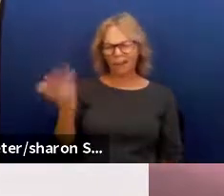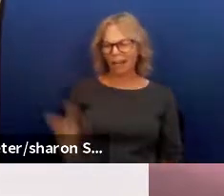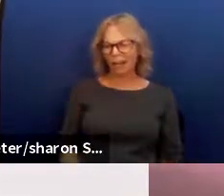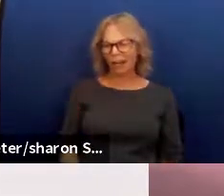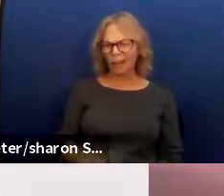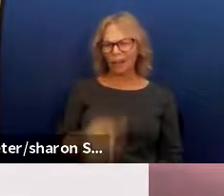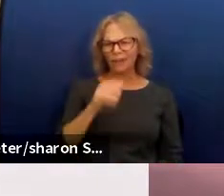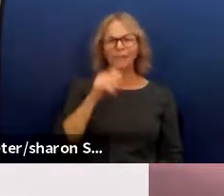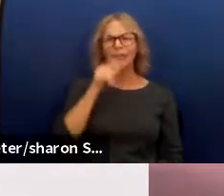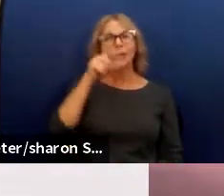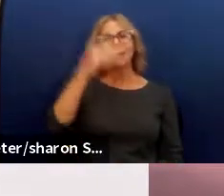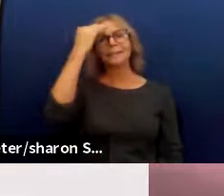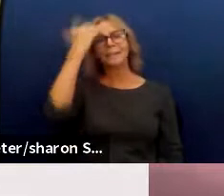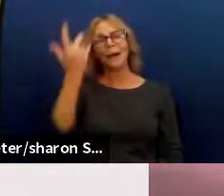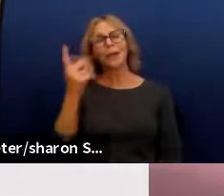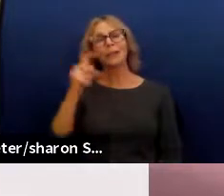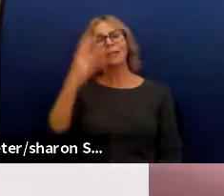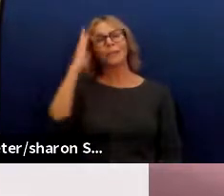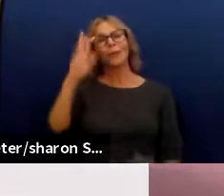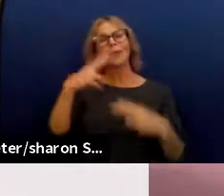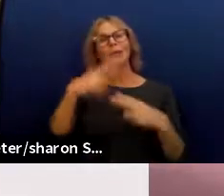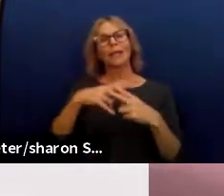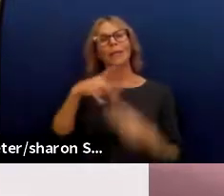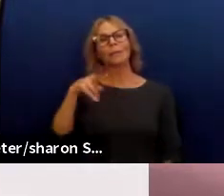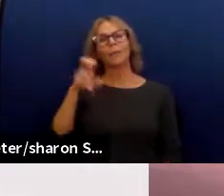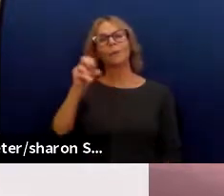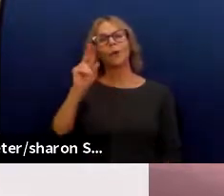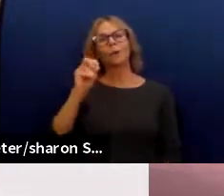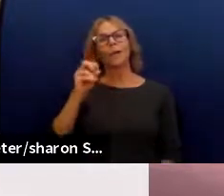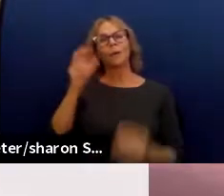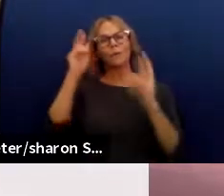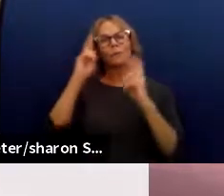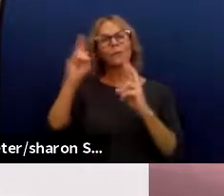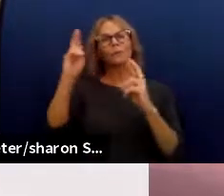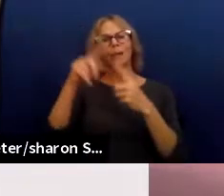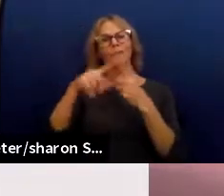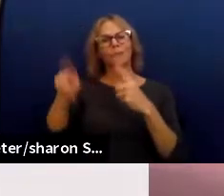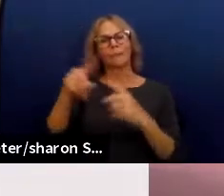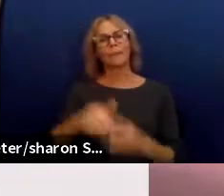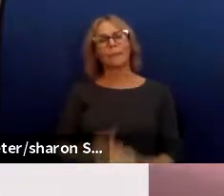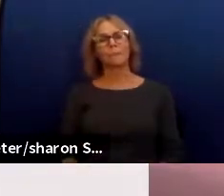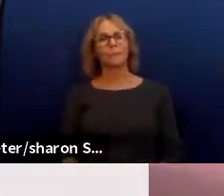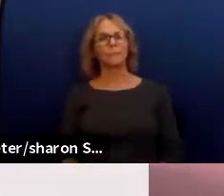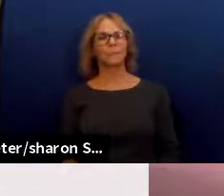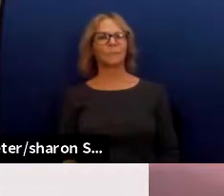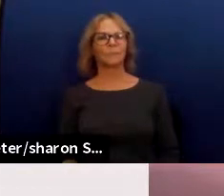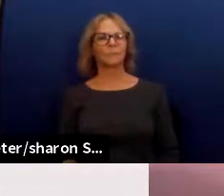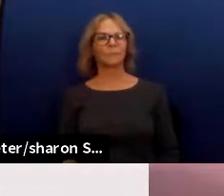need to know all you need to know the person's name and pronouns, but treat them with respect and civility. A trans ally